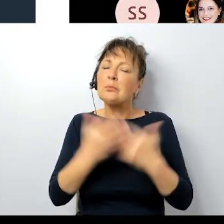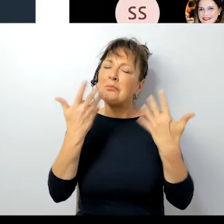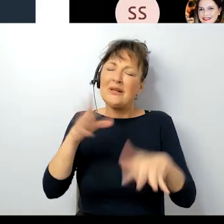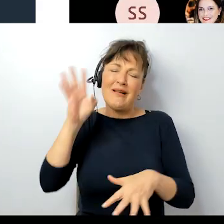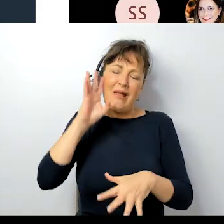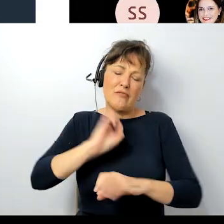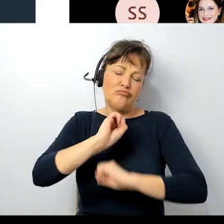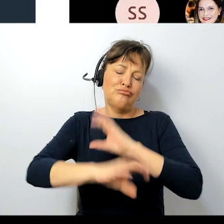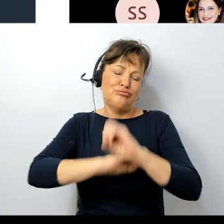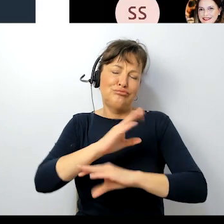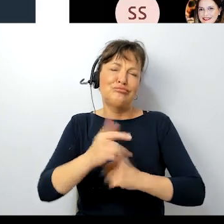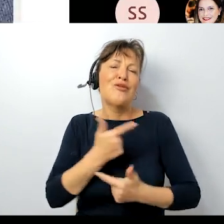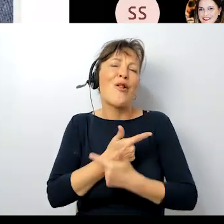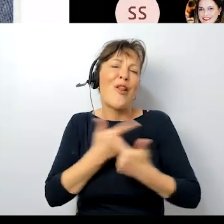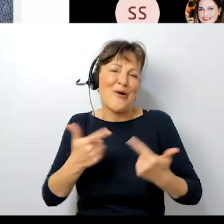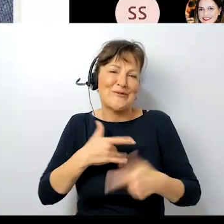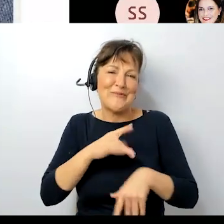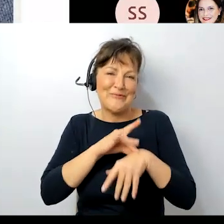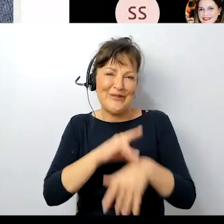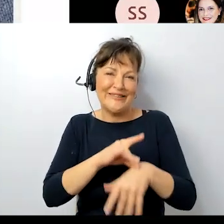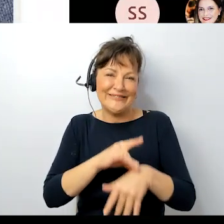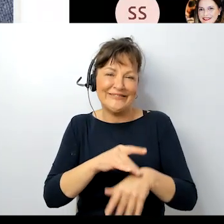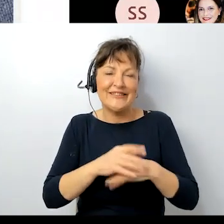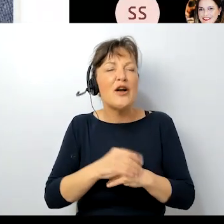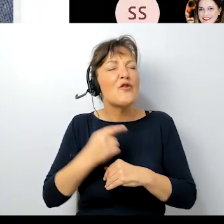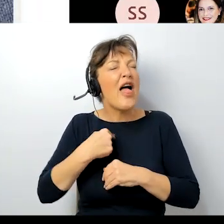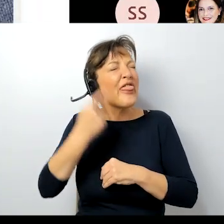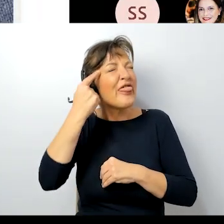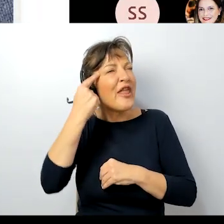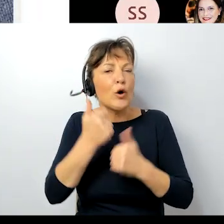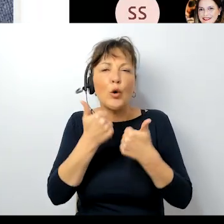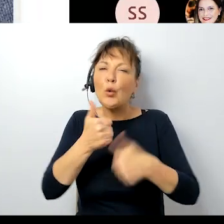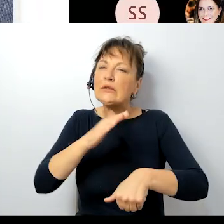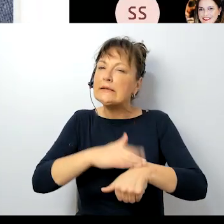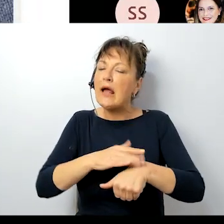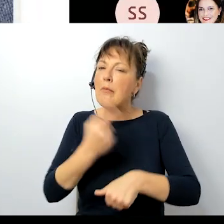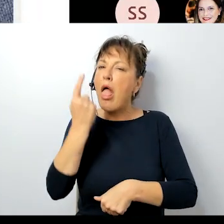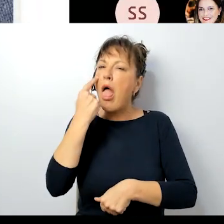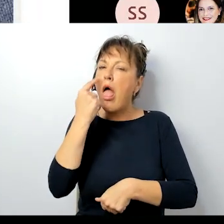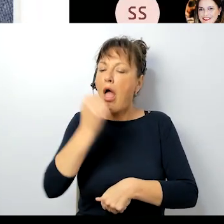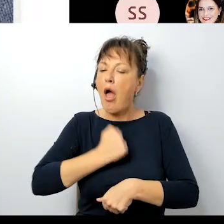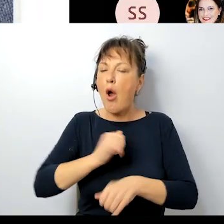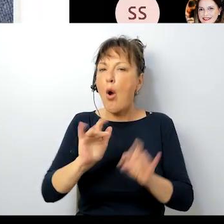of the economy are considered. You've heard lots about our Scottish Apprenticeships so far, so it's